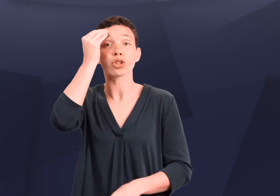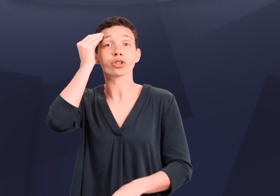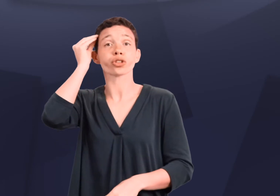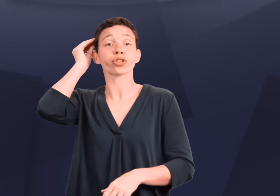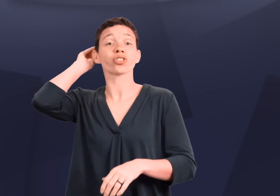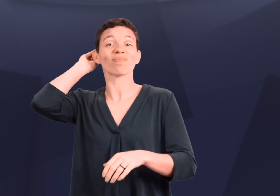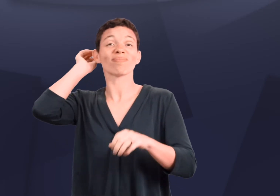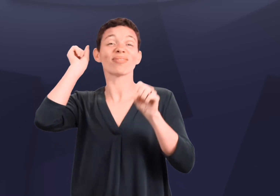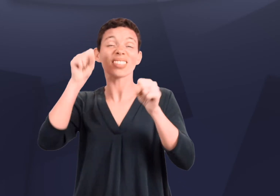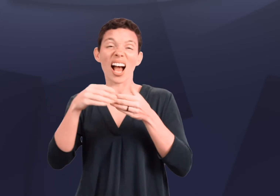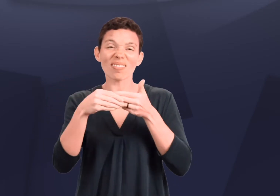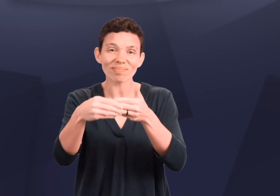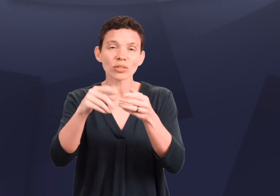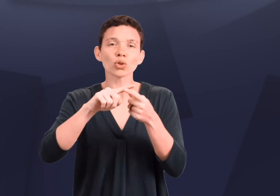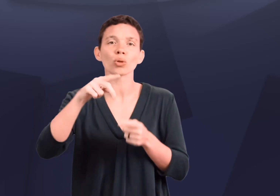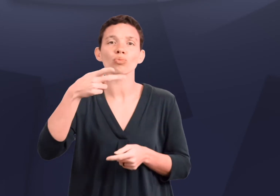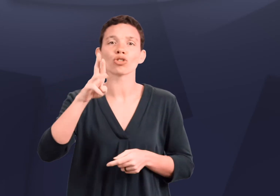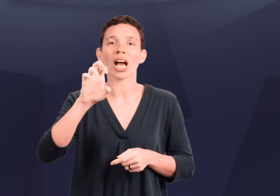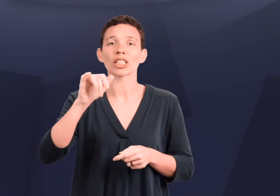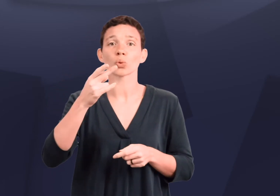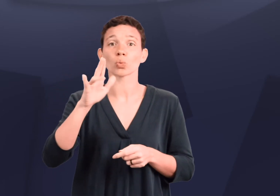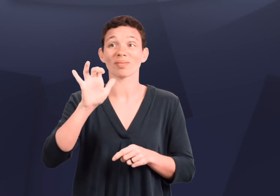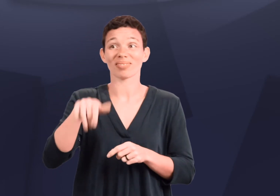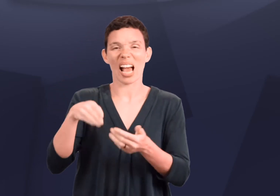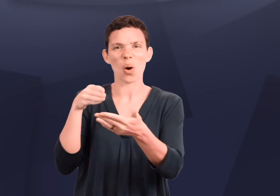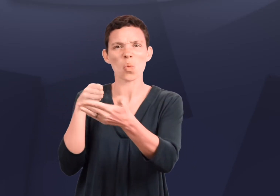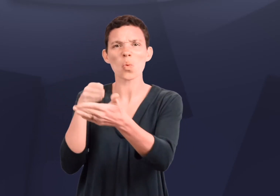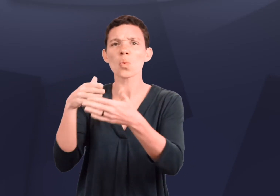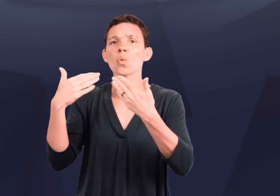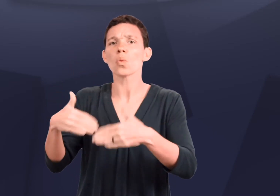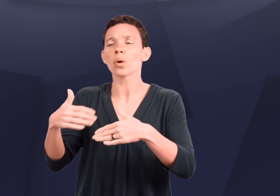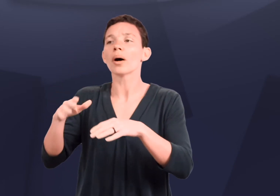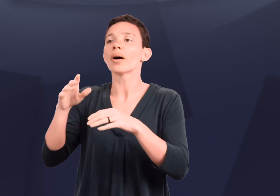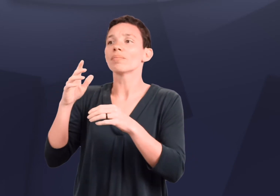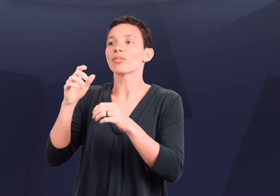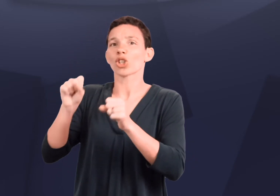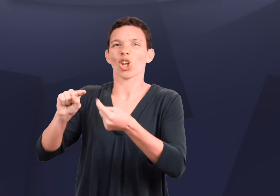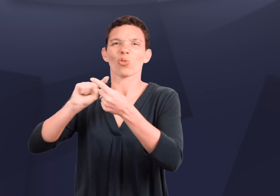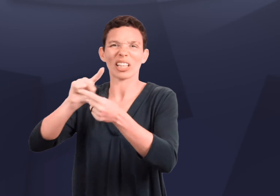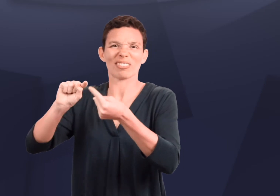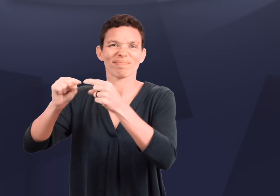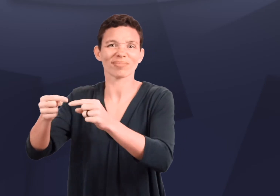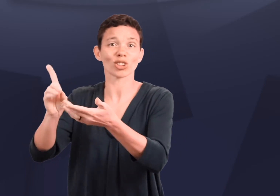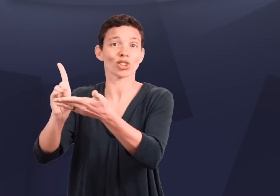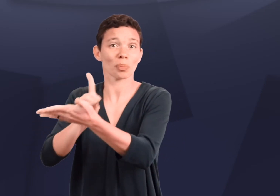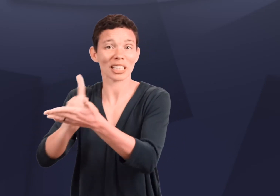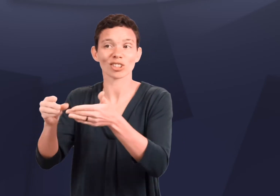Stereotyping can be positive or negative. When your implicit stereotyping is unaddressed, it leads to prejudices.